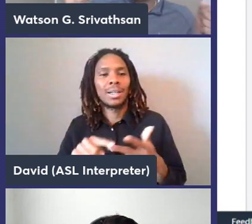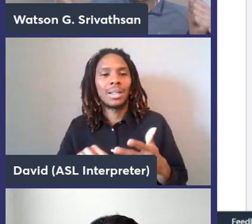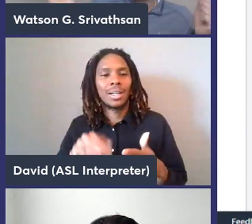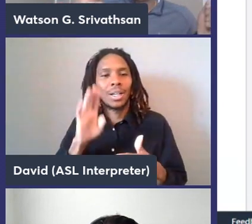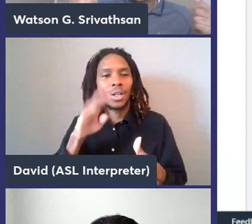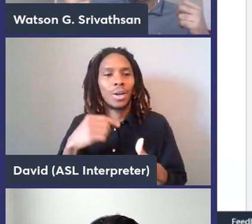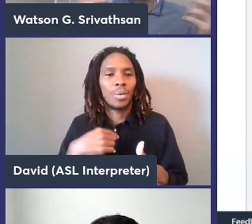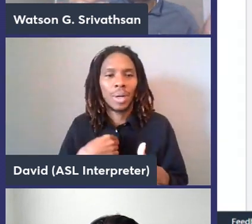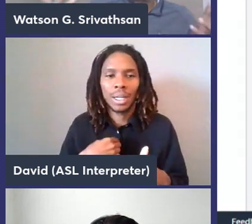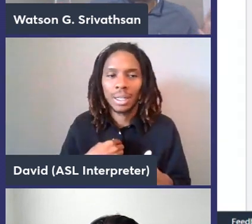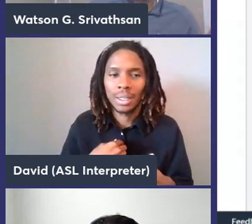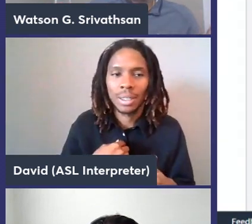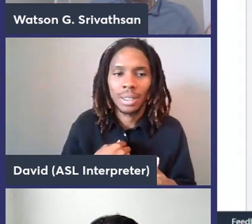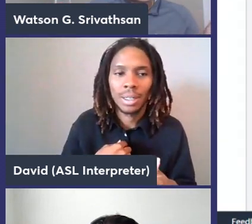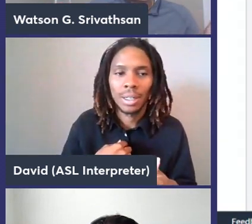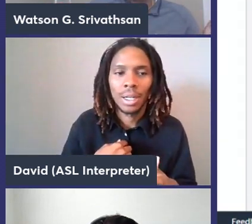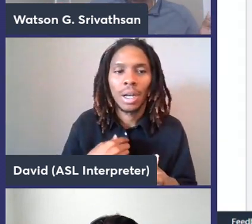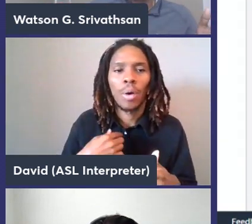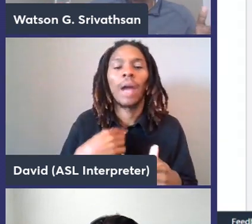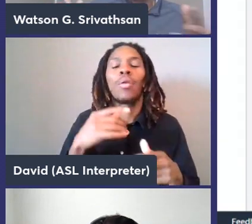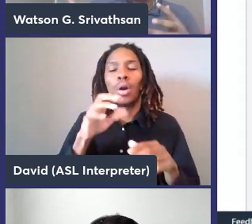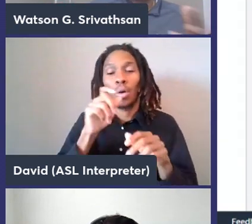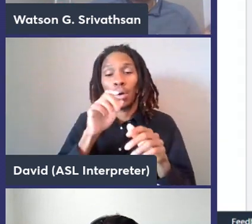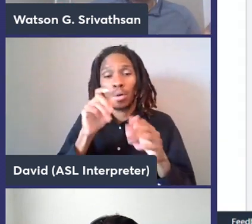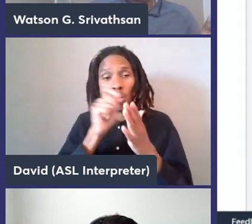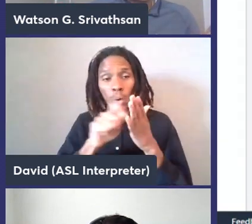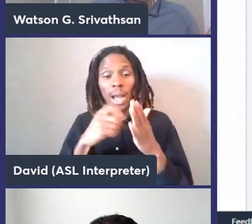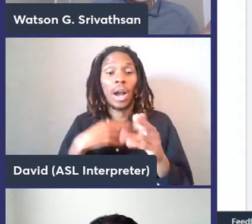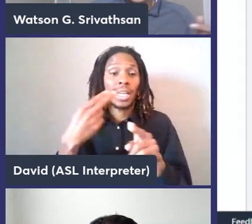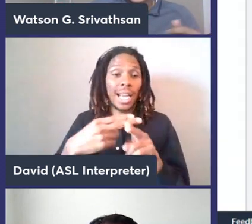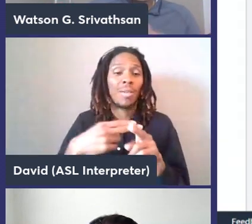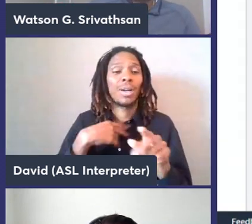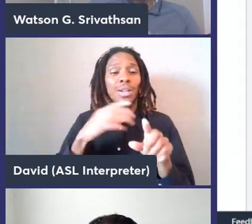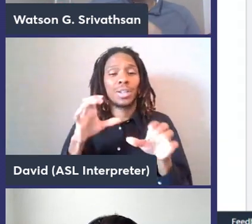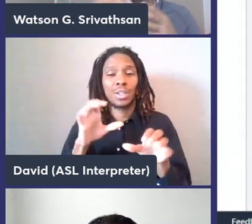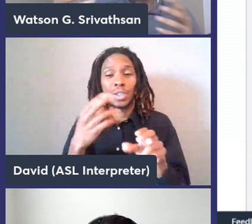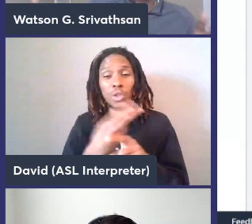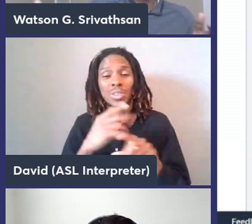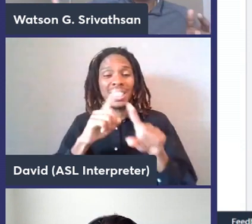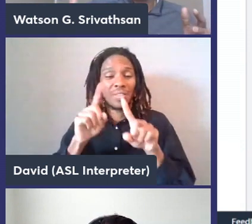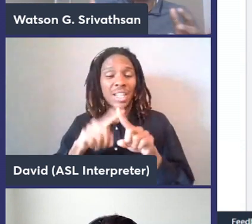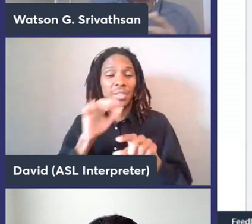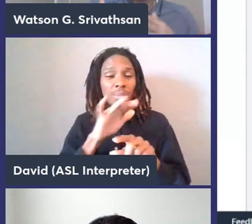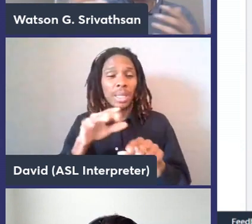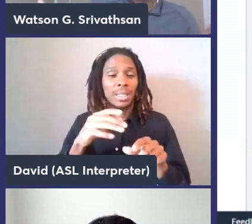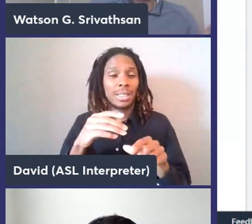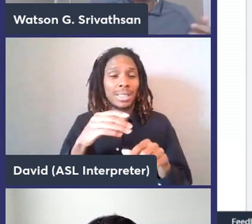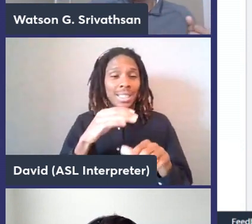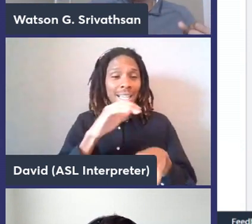Even then, we can use different spellings to write our names in English, but especially when you write in another language,